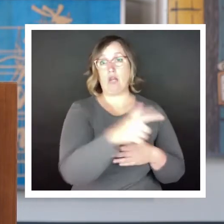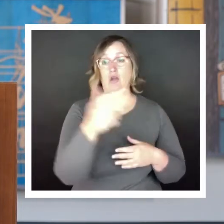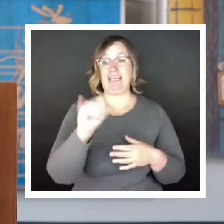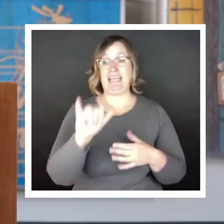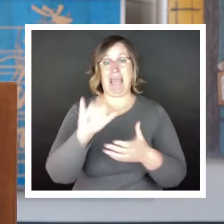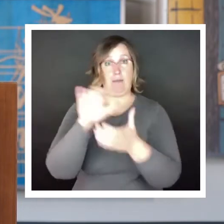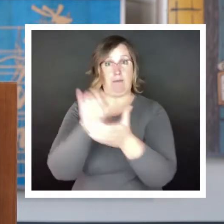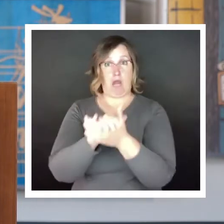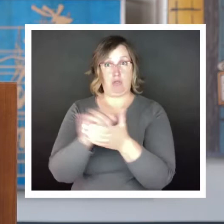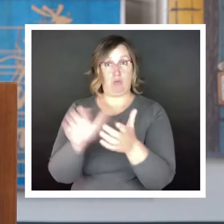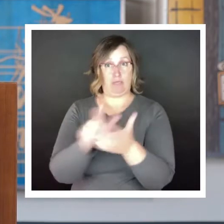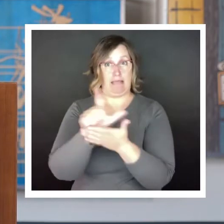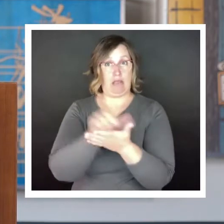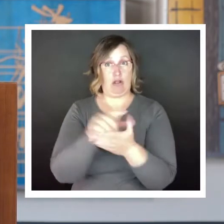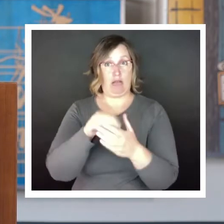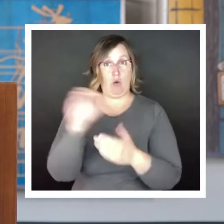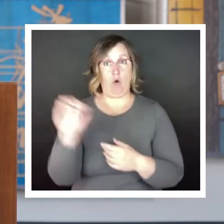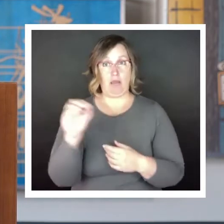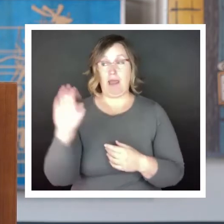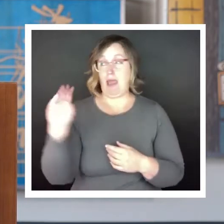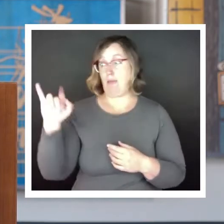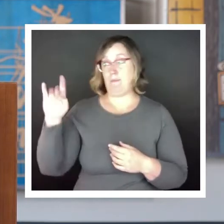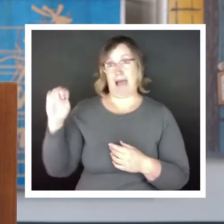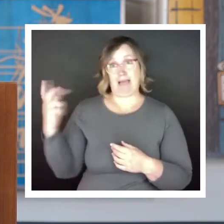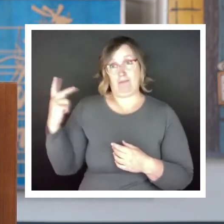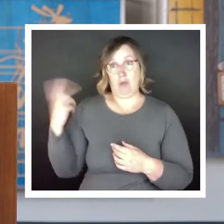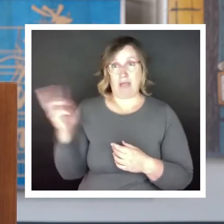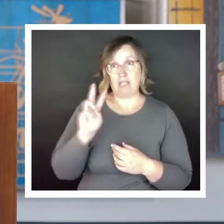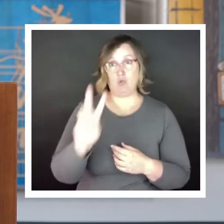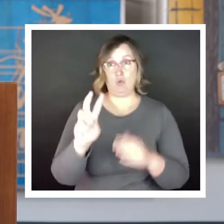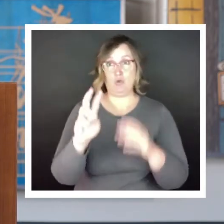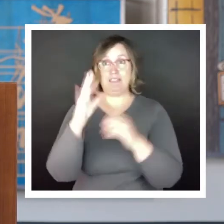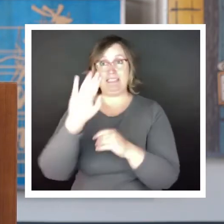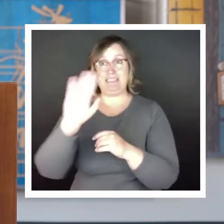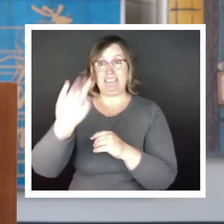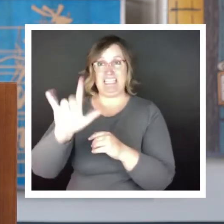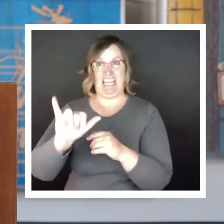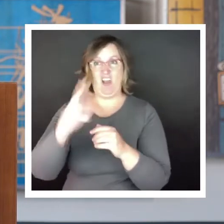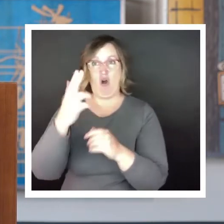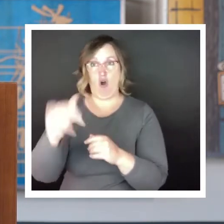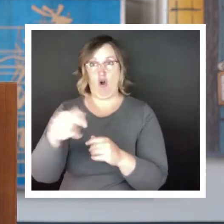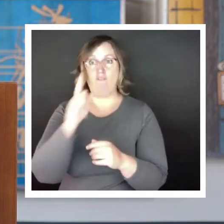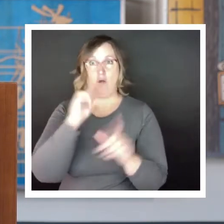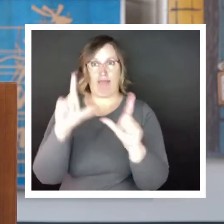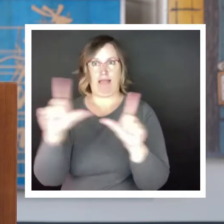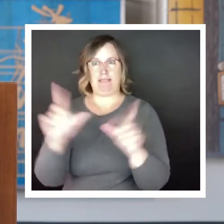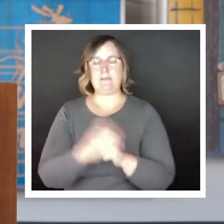in Oregon, and Mike and I headed for City Hall to get our license. And I knew the press followed my Facebook account.